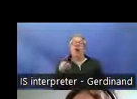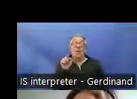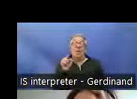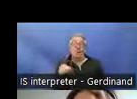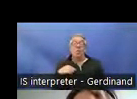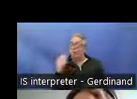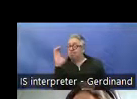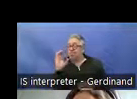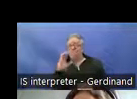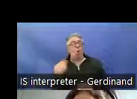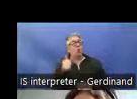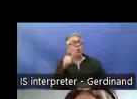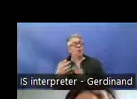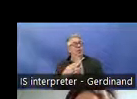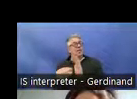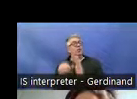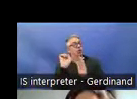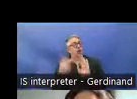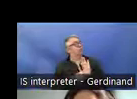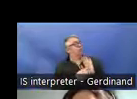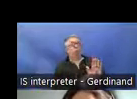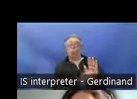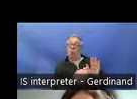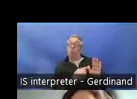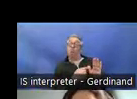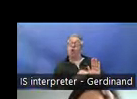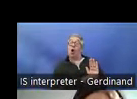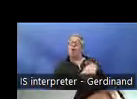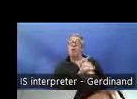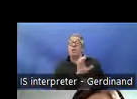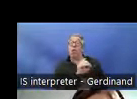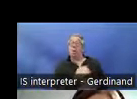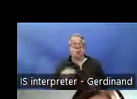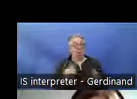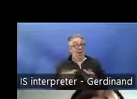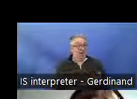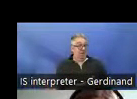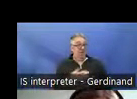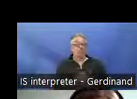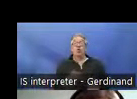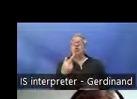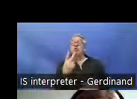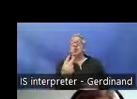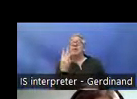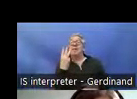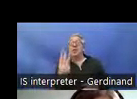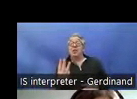So, we managed to gather 23 case studies and OPD generated data.